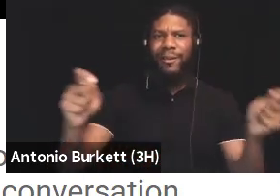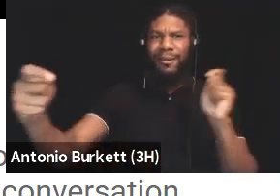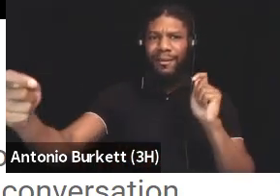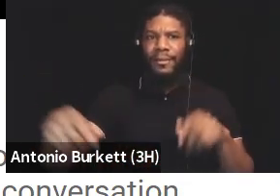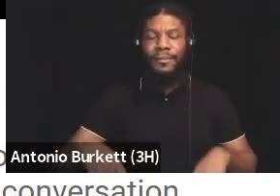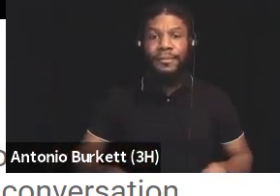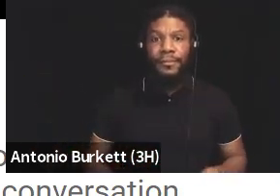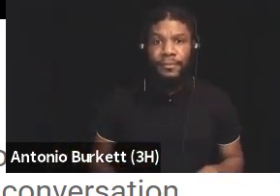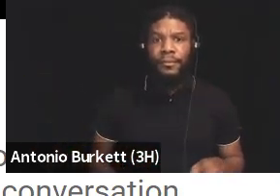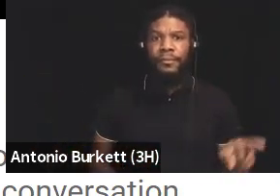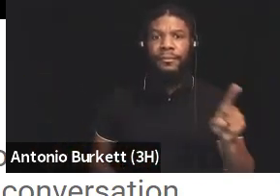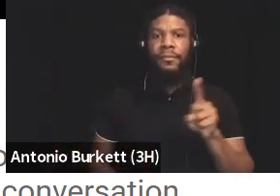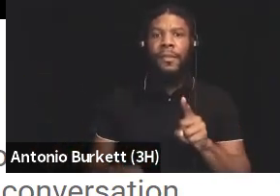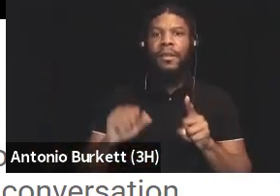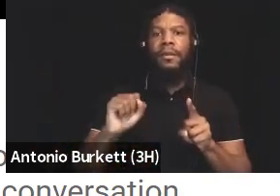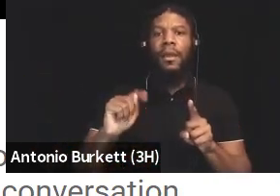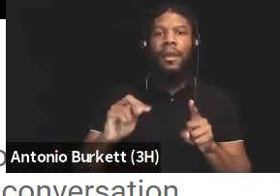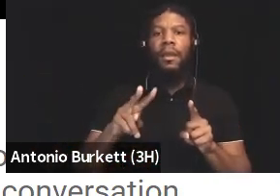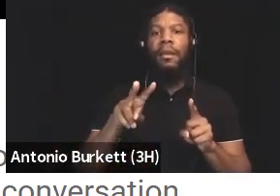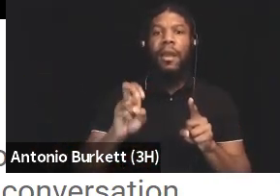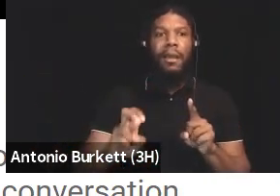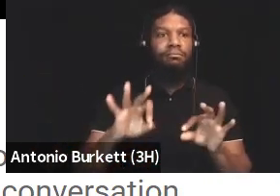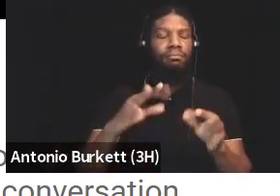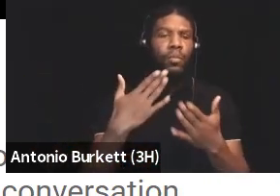[Steve] I'll-- Thanks for the opportunity to be with you guys today. I